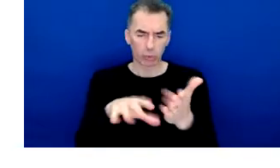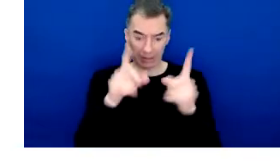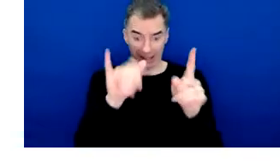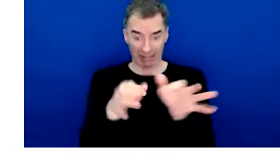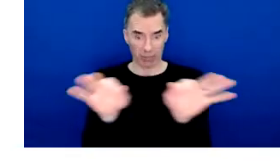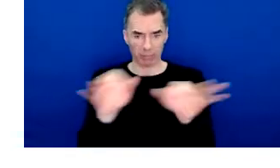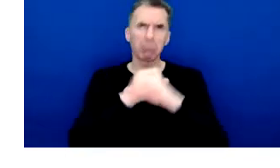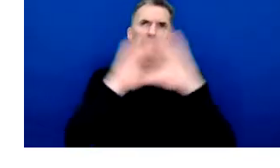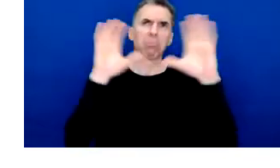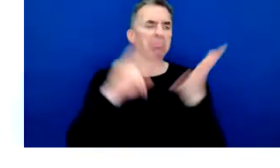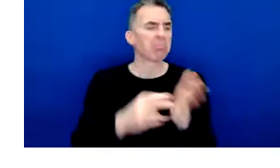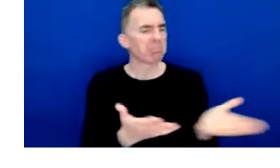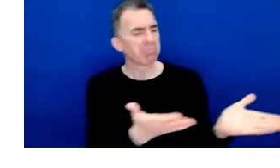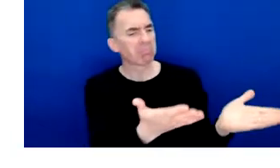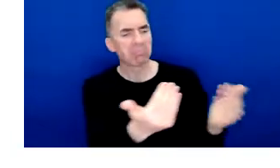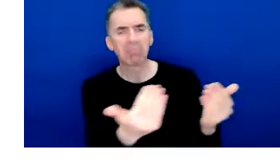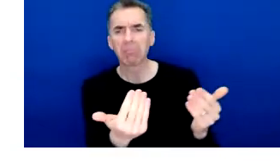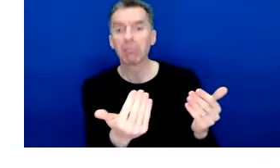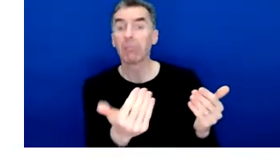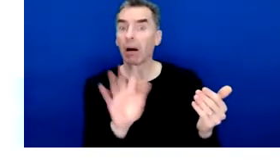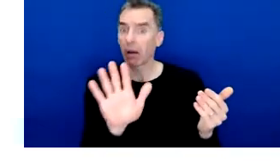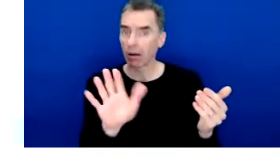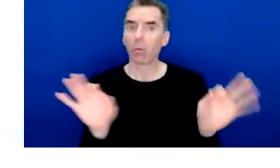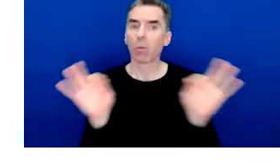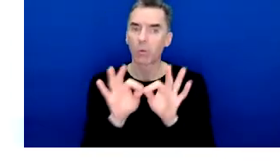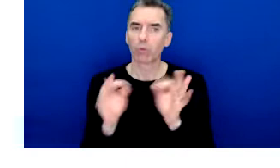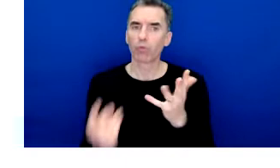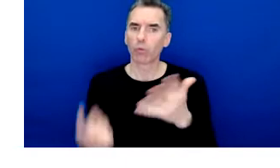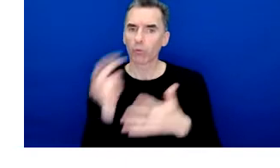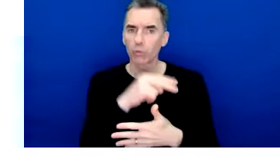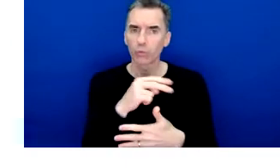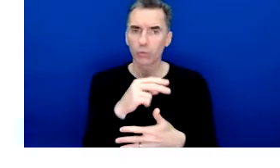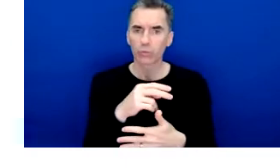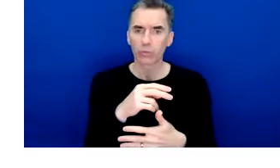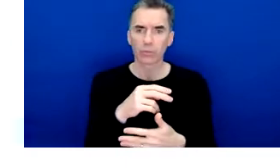and I think it's good for us to go back and review this, to review what they said.